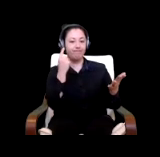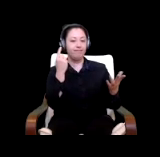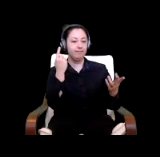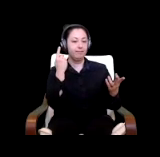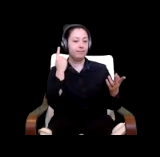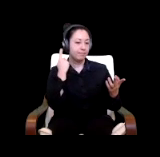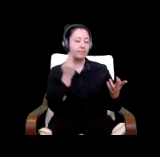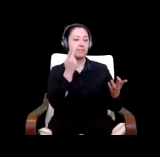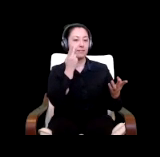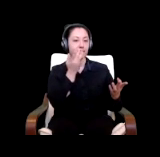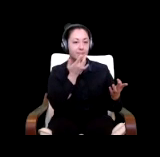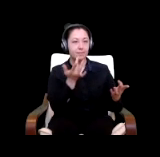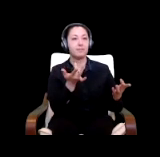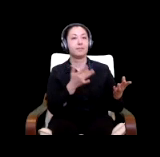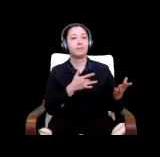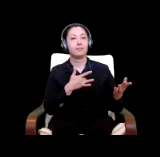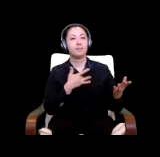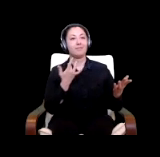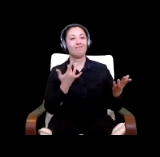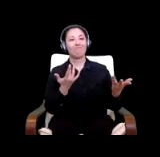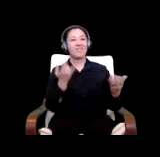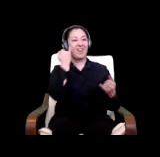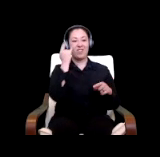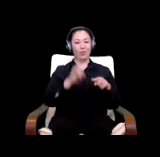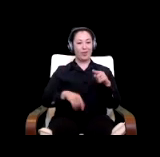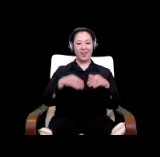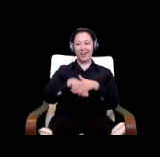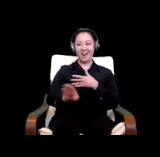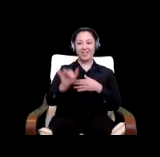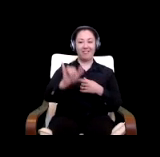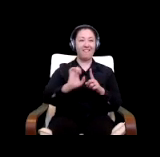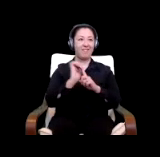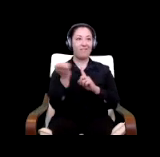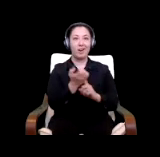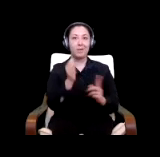not really much they can do with it but so it is important to provide that access and